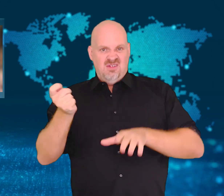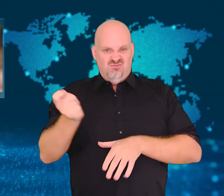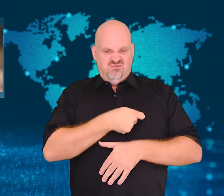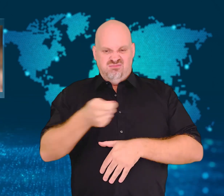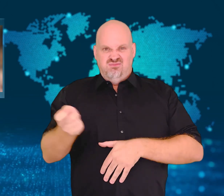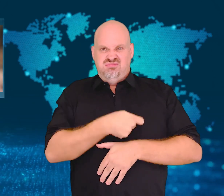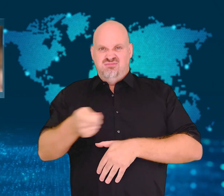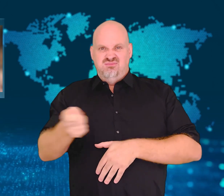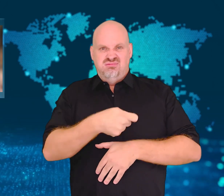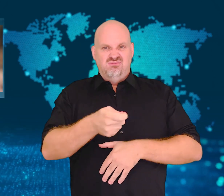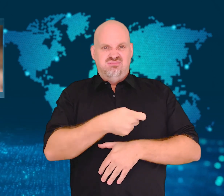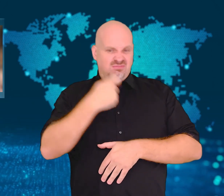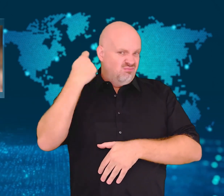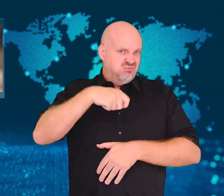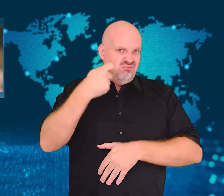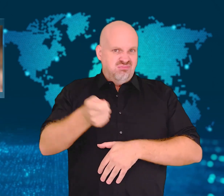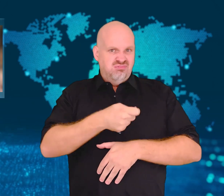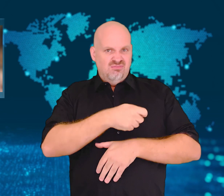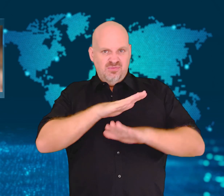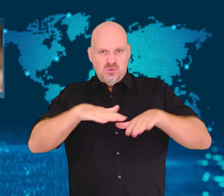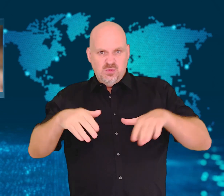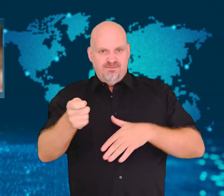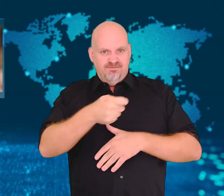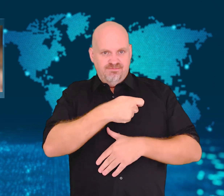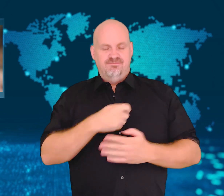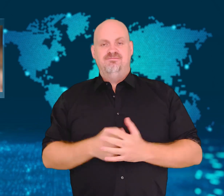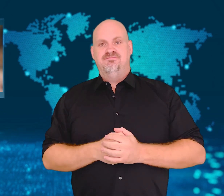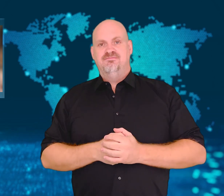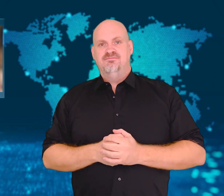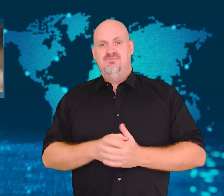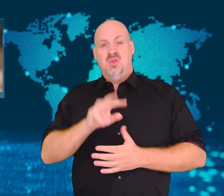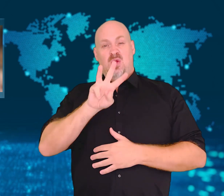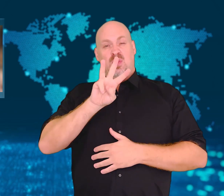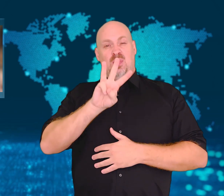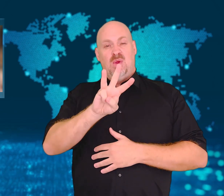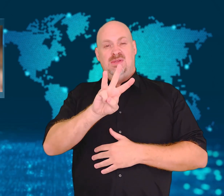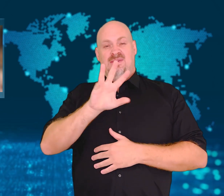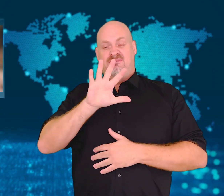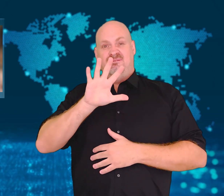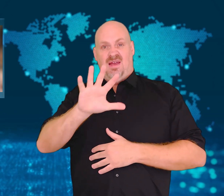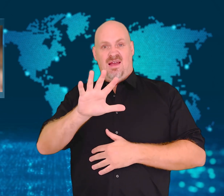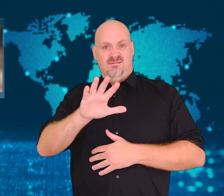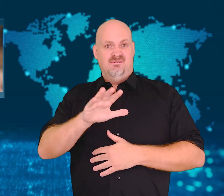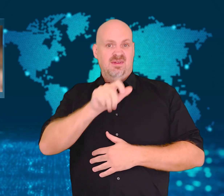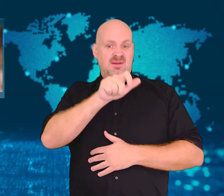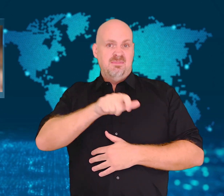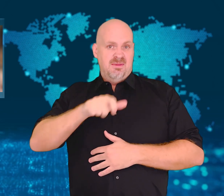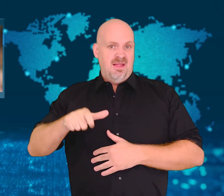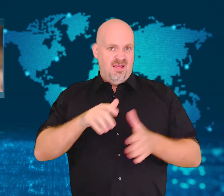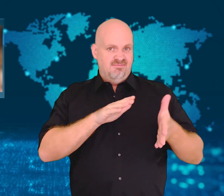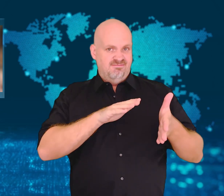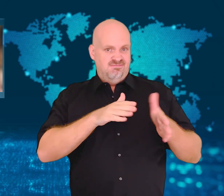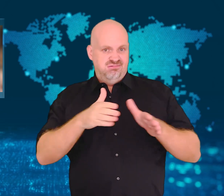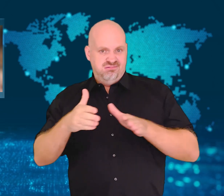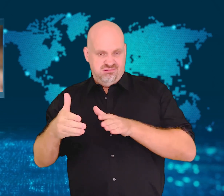with his knife. At least 35 people were slaughtered.